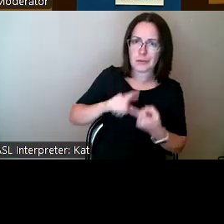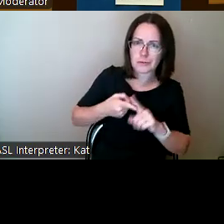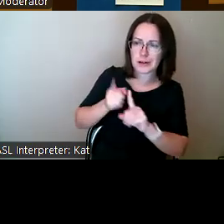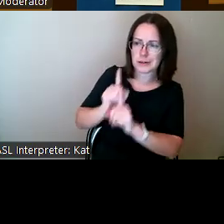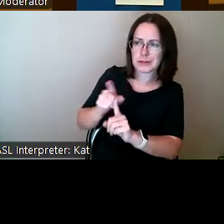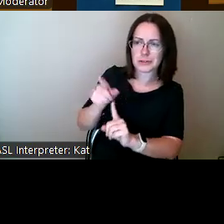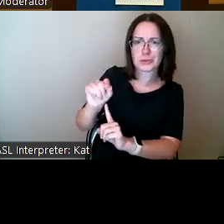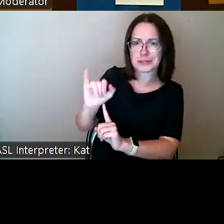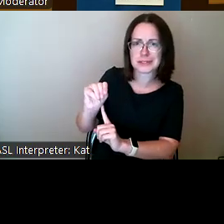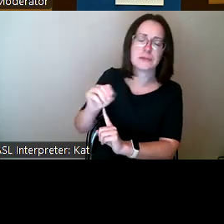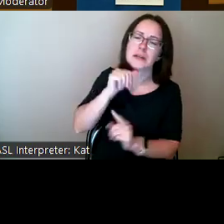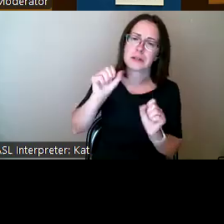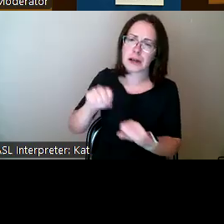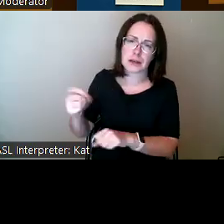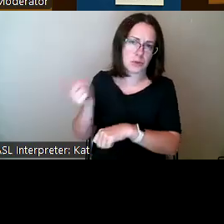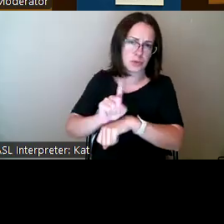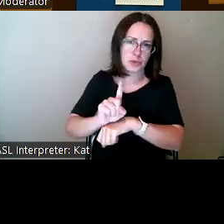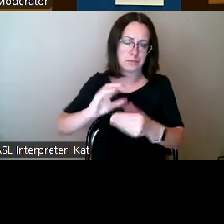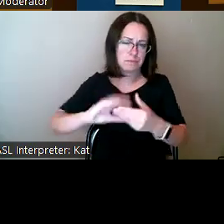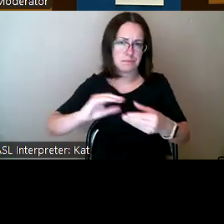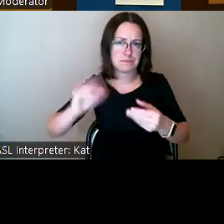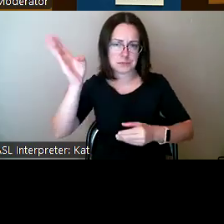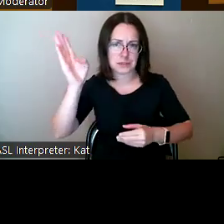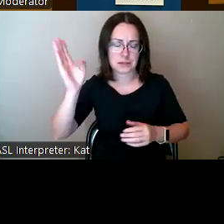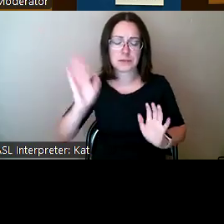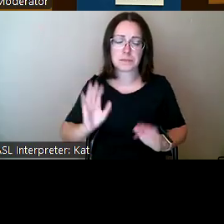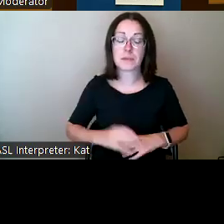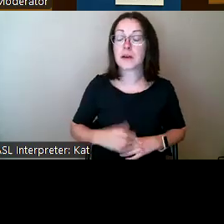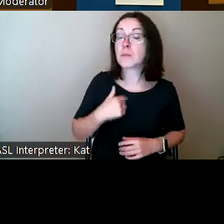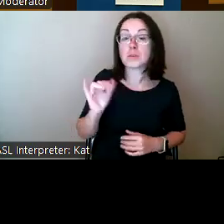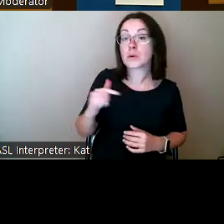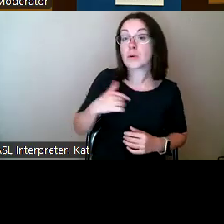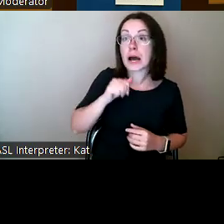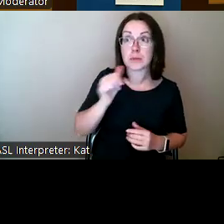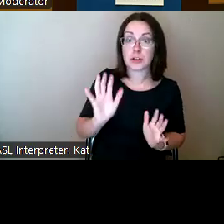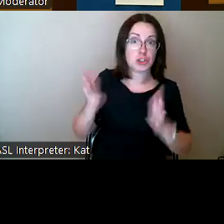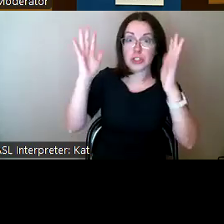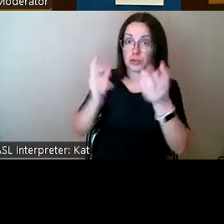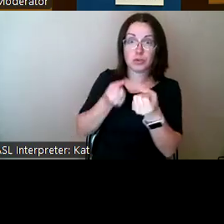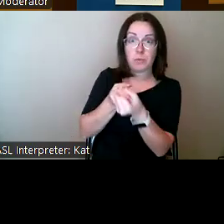And neither am I here, frankly, to cheer the work he did. I do personally stand as one of